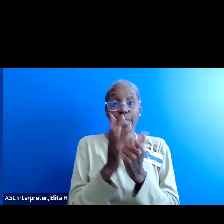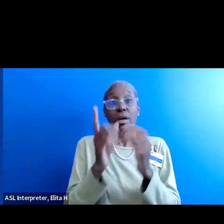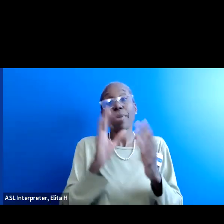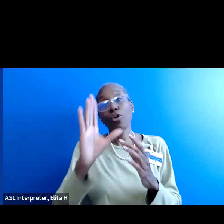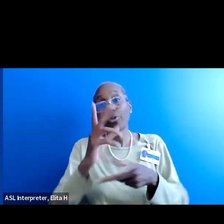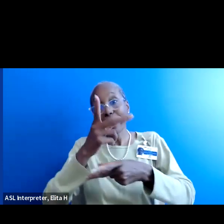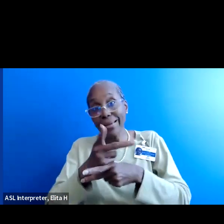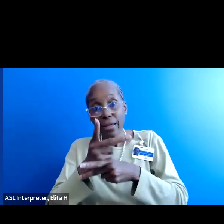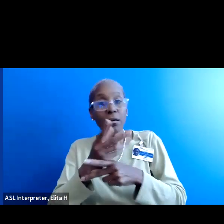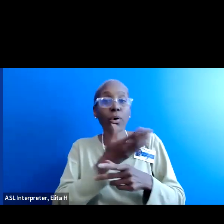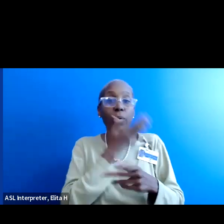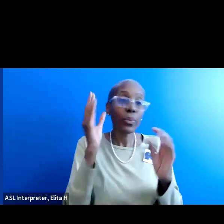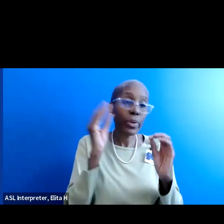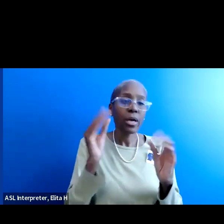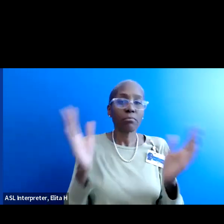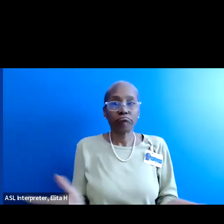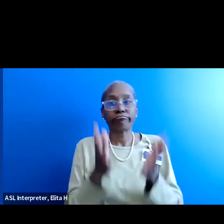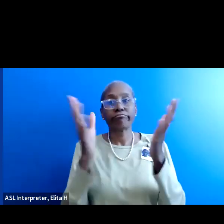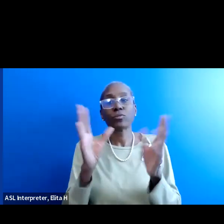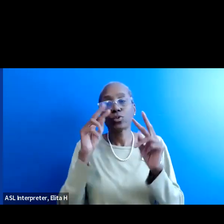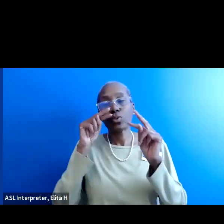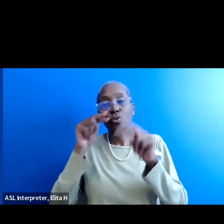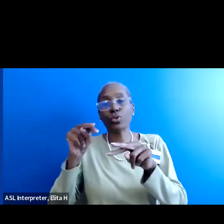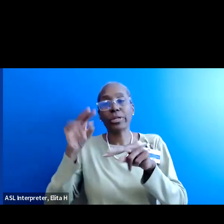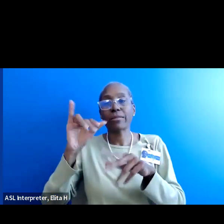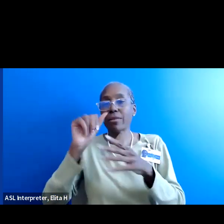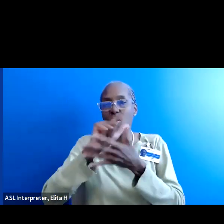you're not receiving, I would encourage looking into to all what I just posted.